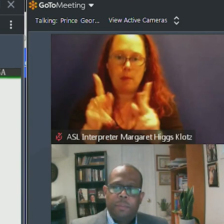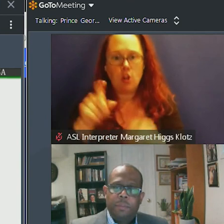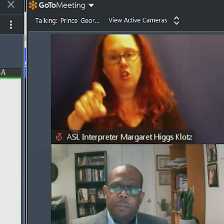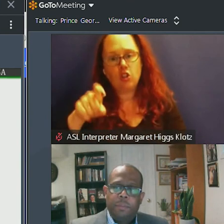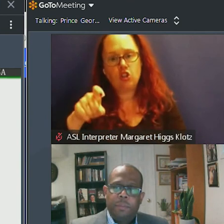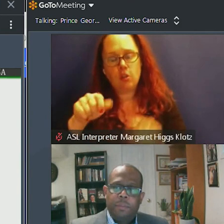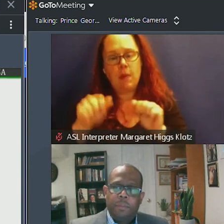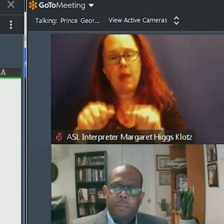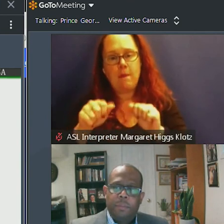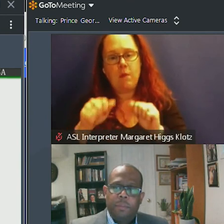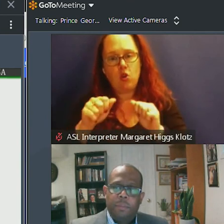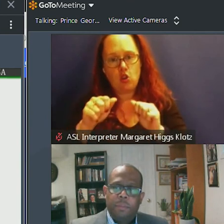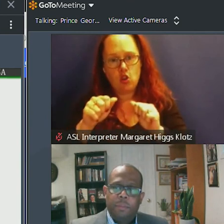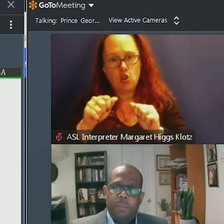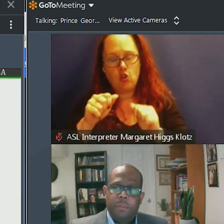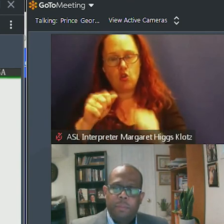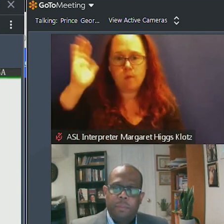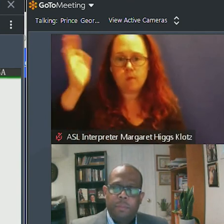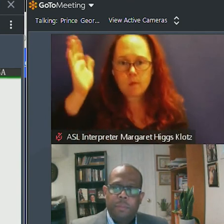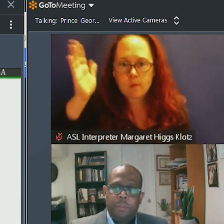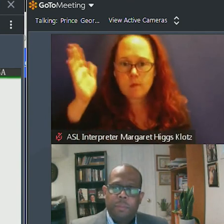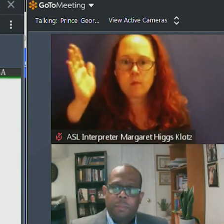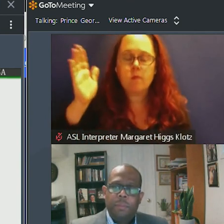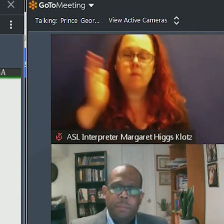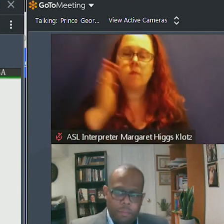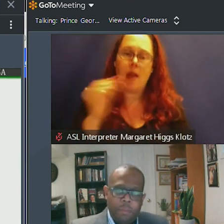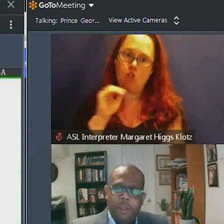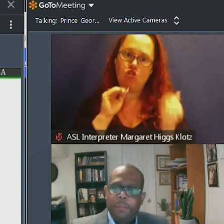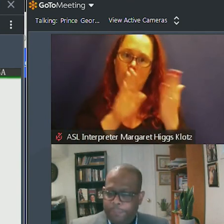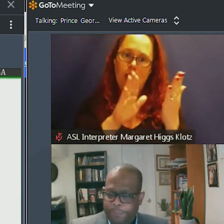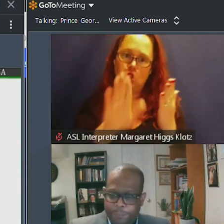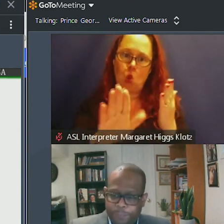and get some of these matters addressed. Okay. So now,